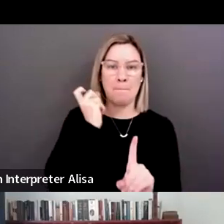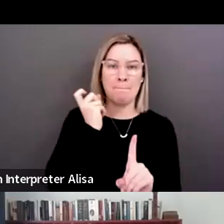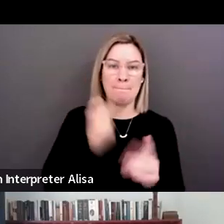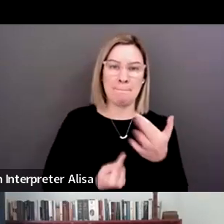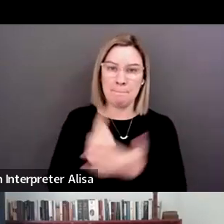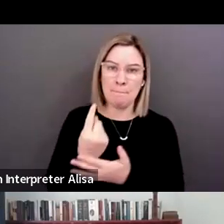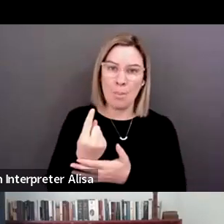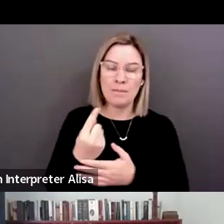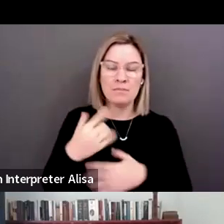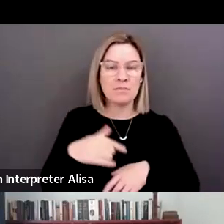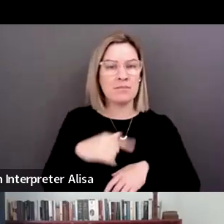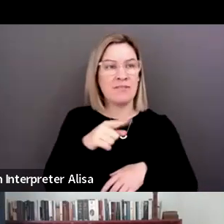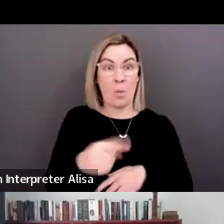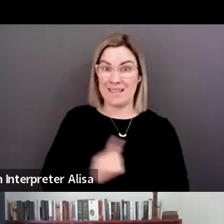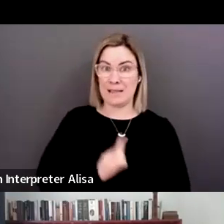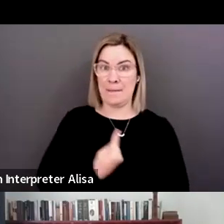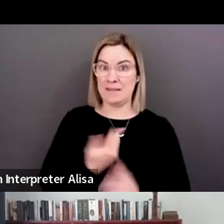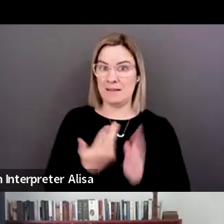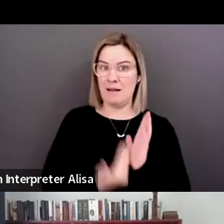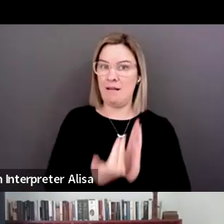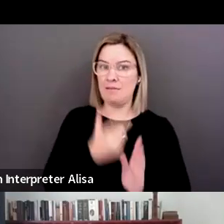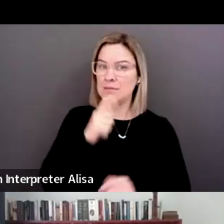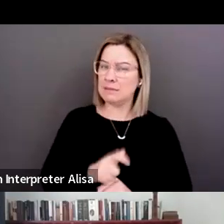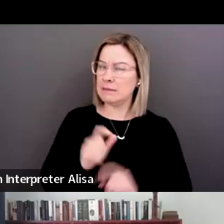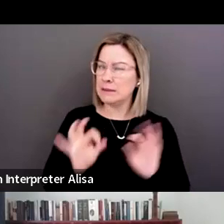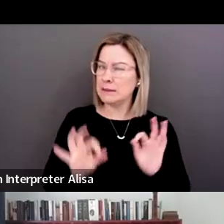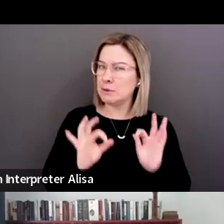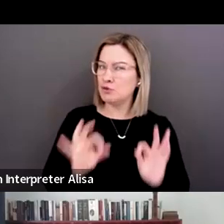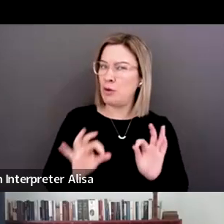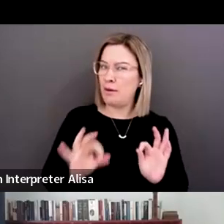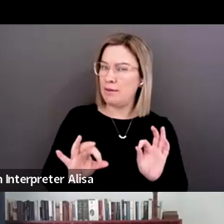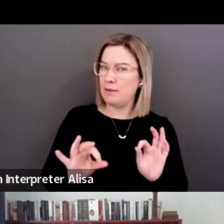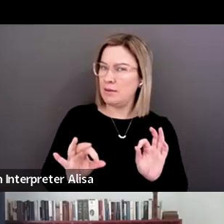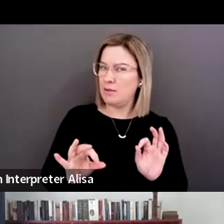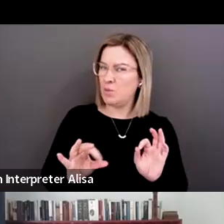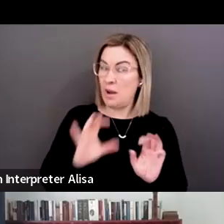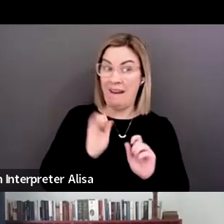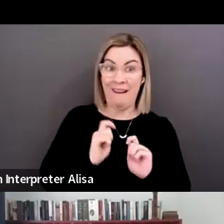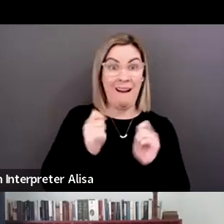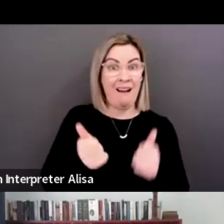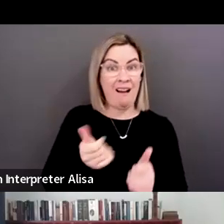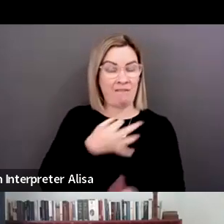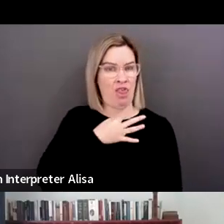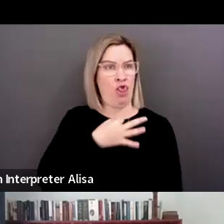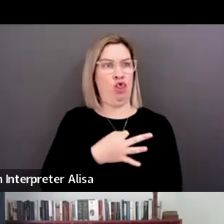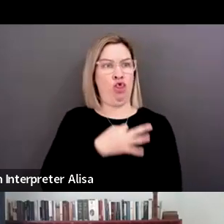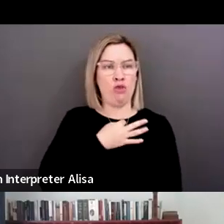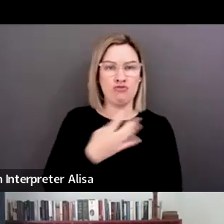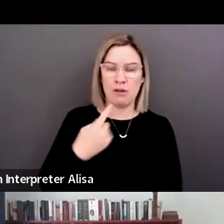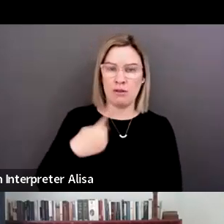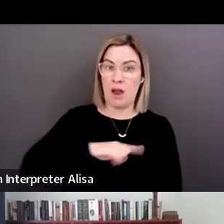dare we refuse corporate sponsorship. At the time, this was a massive